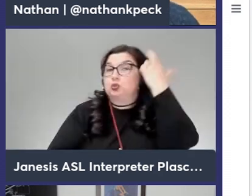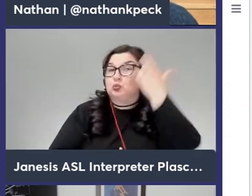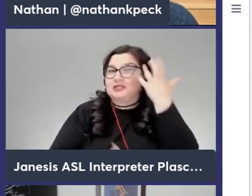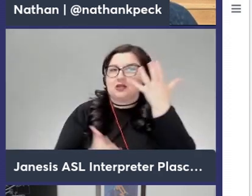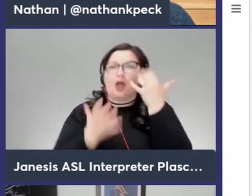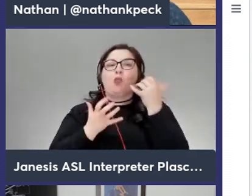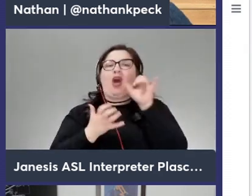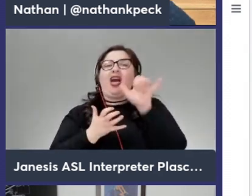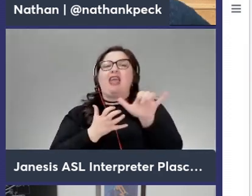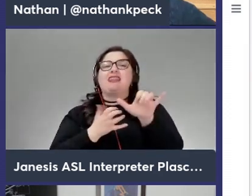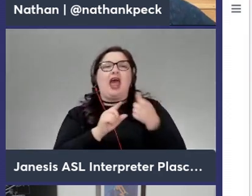to generate every single time.